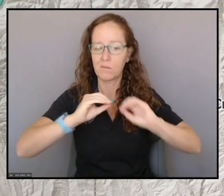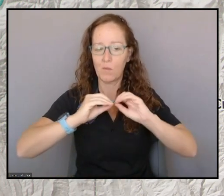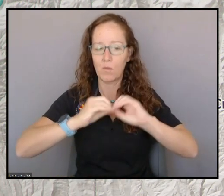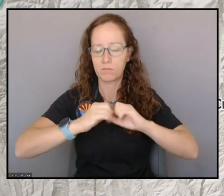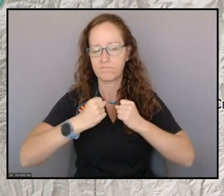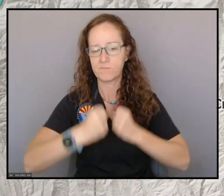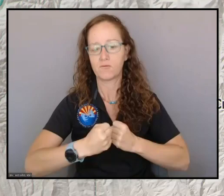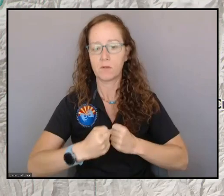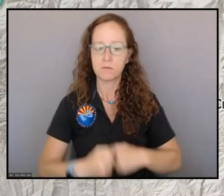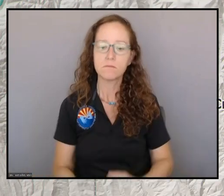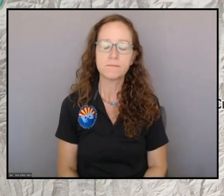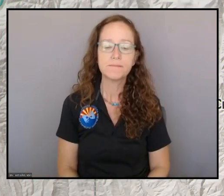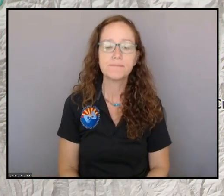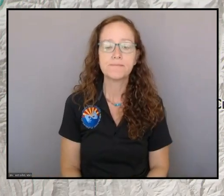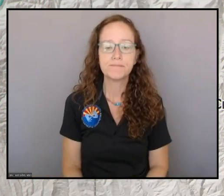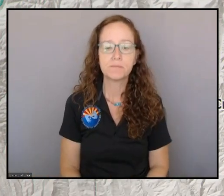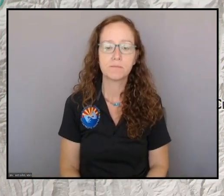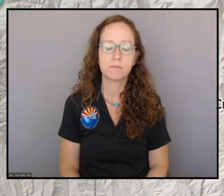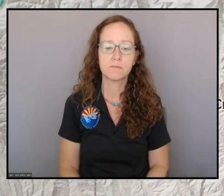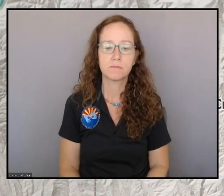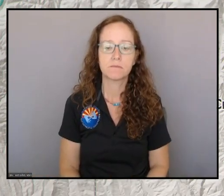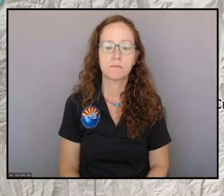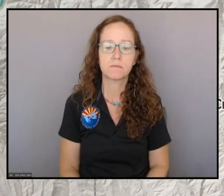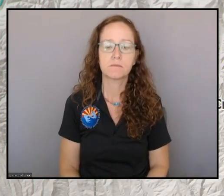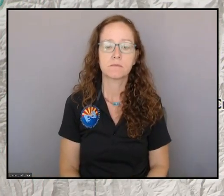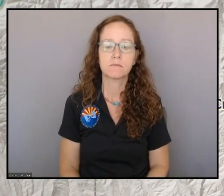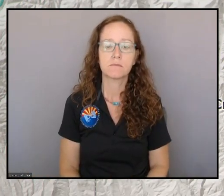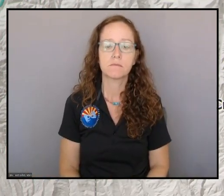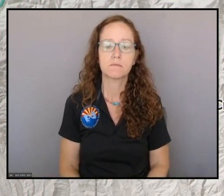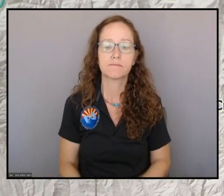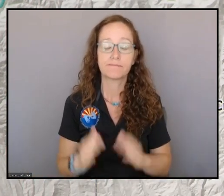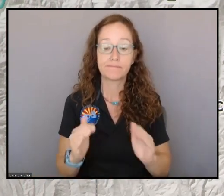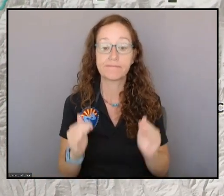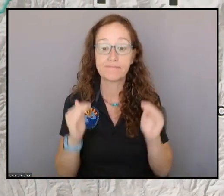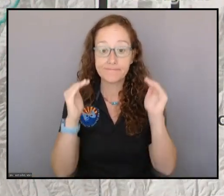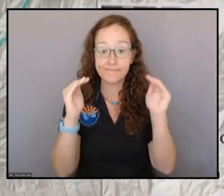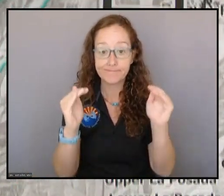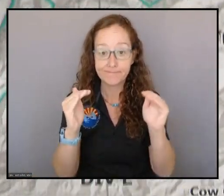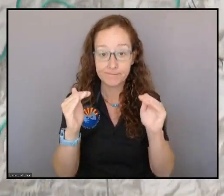then as we continue to move up into the Spring Mountain,